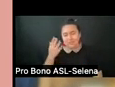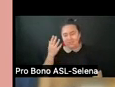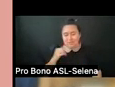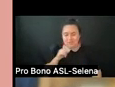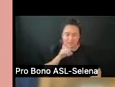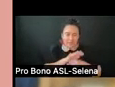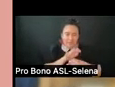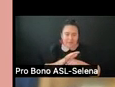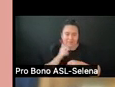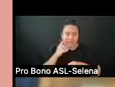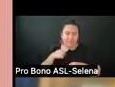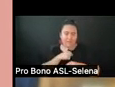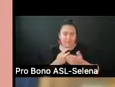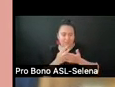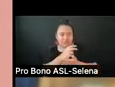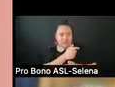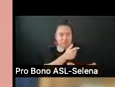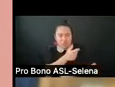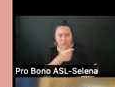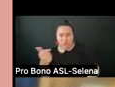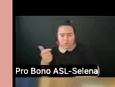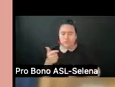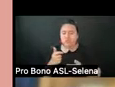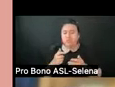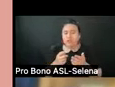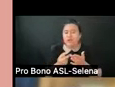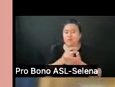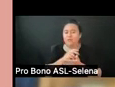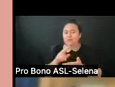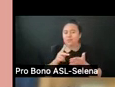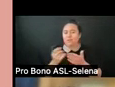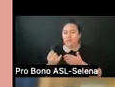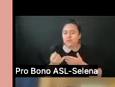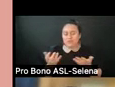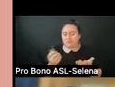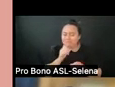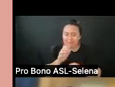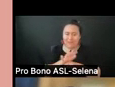material for reviewers to fully evaluate your project. You can submit a longer sample, if you would like.